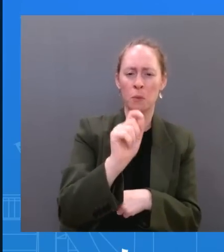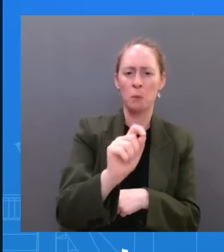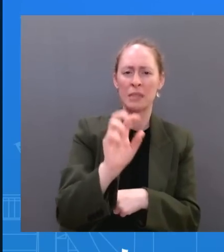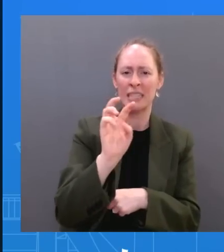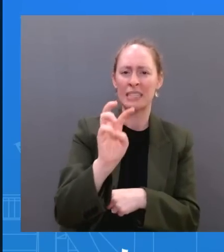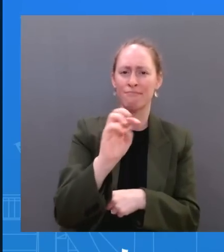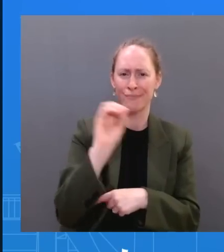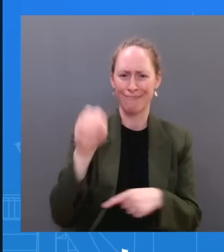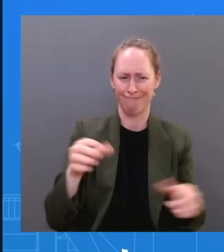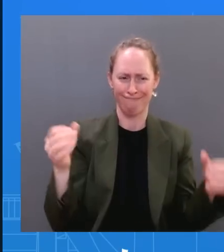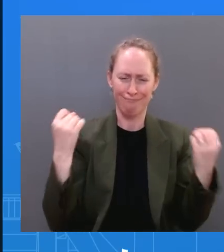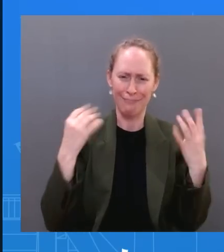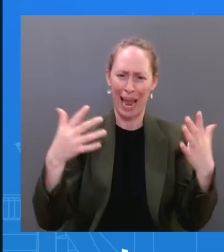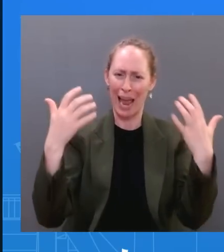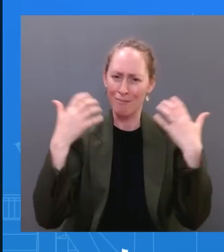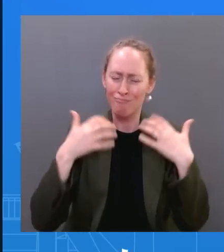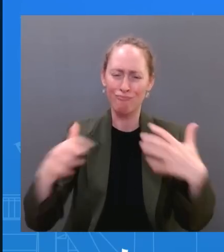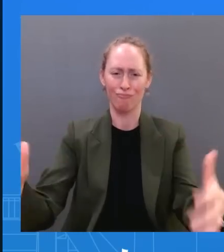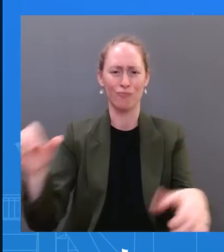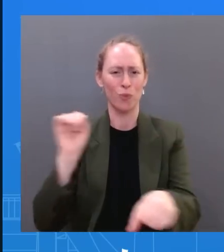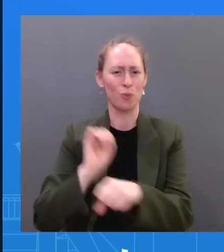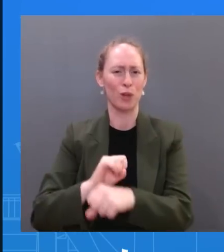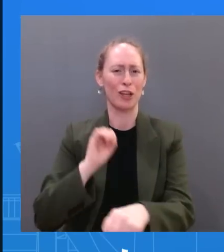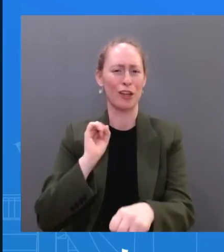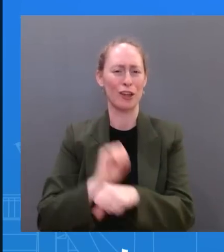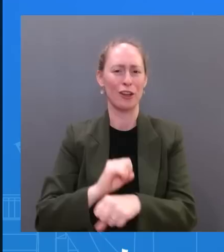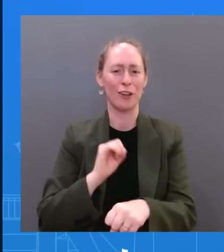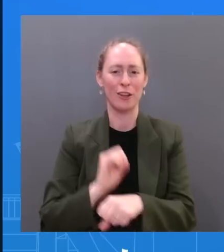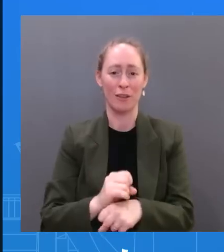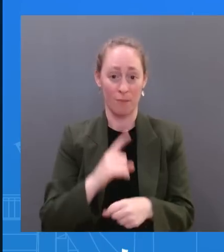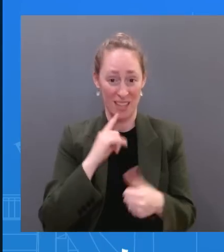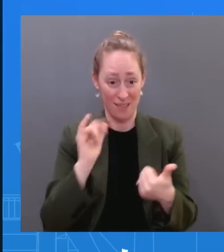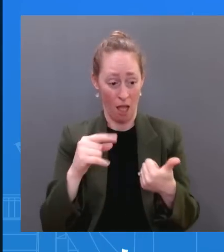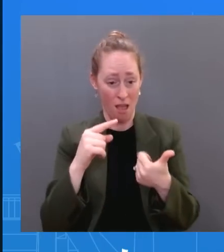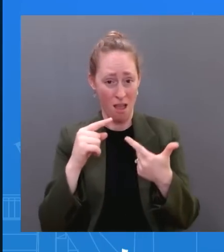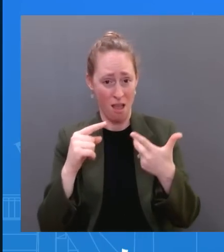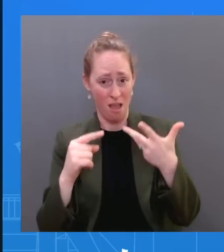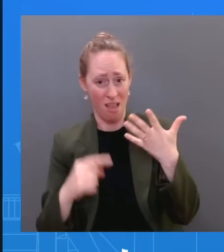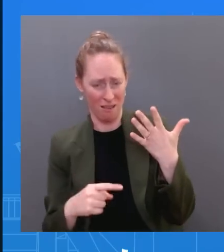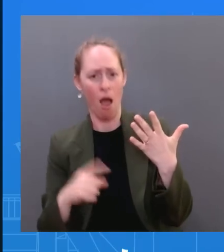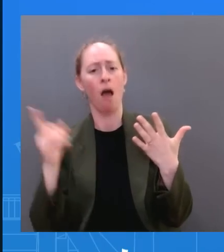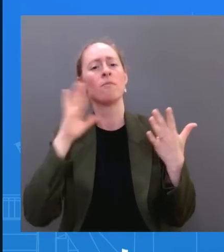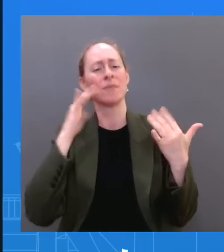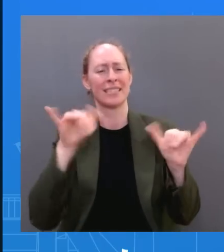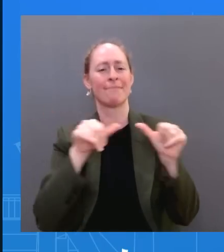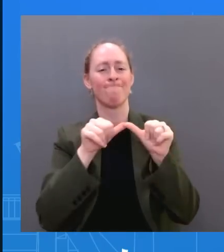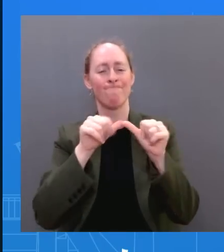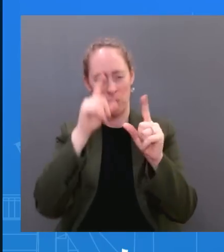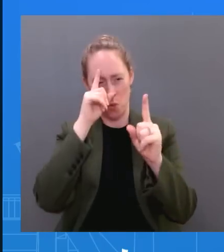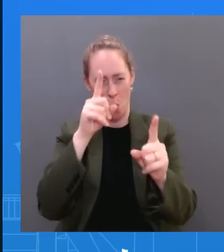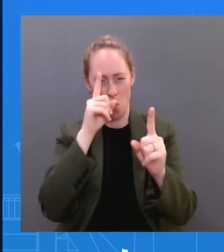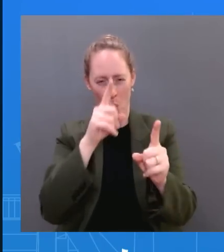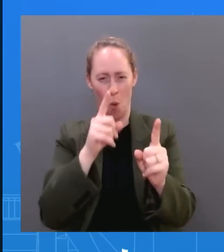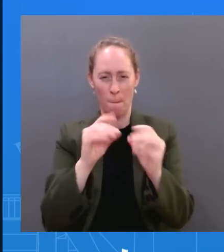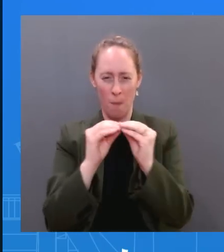is what the President is going to continue to focus on. How do we deliver? Somebody was asking Jake about USICA, also BIA